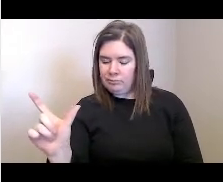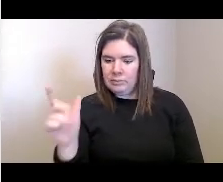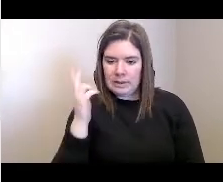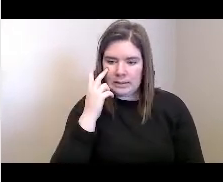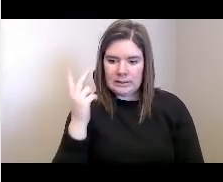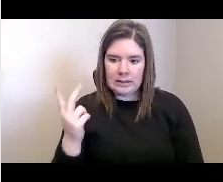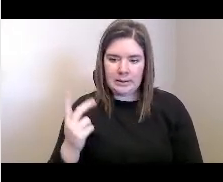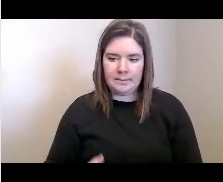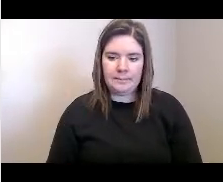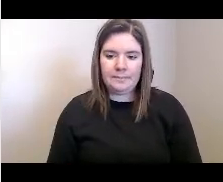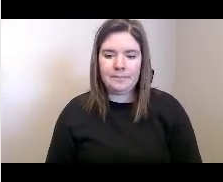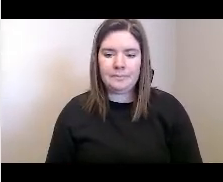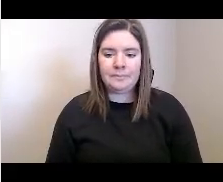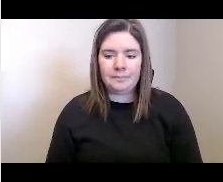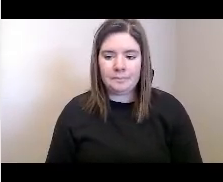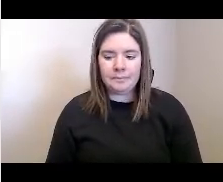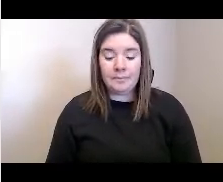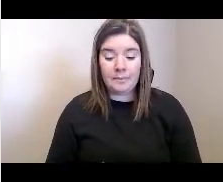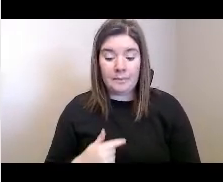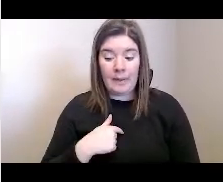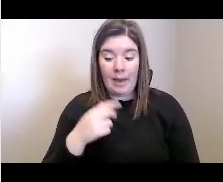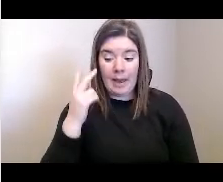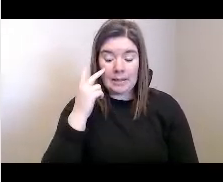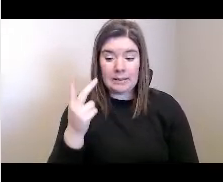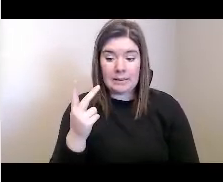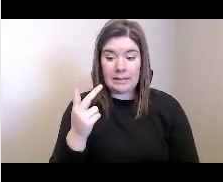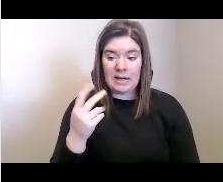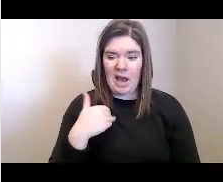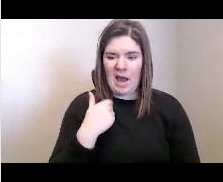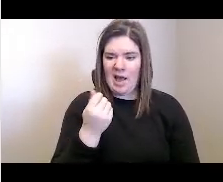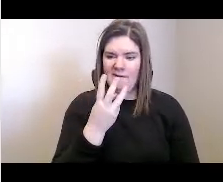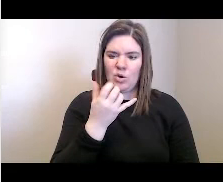So, I do see that we've got some errors here. Missing alt text.